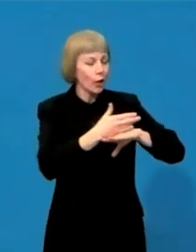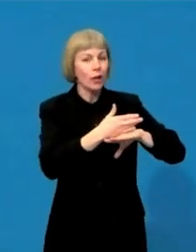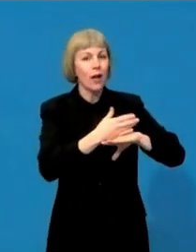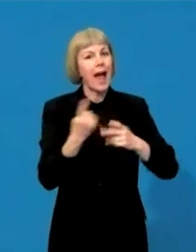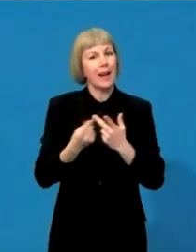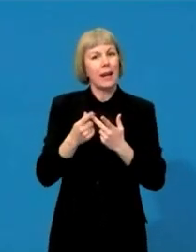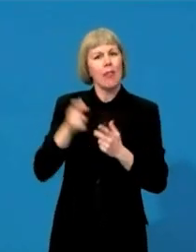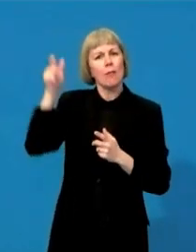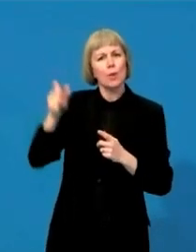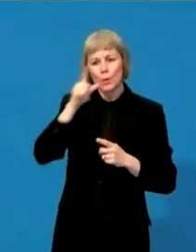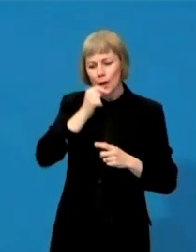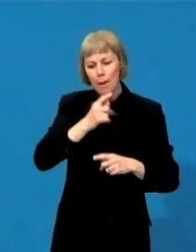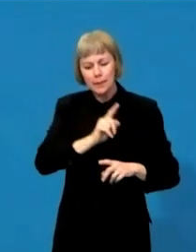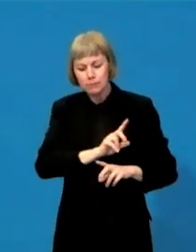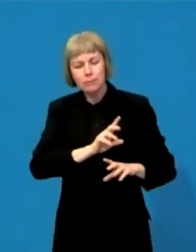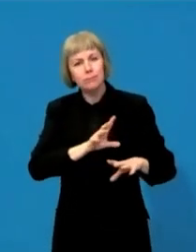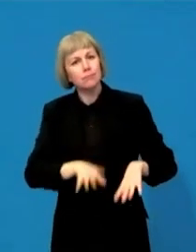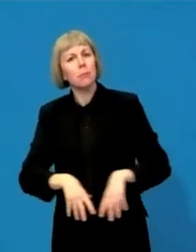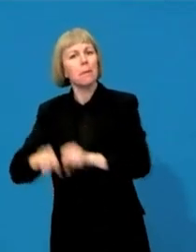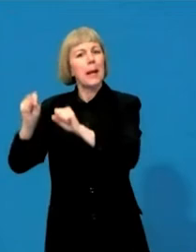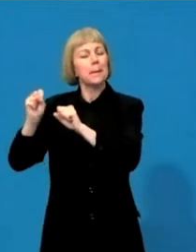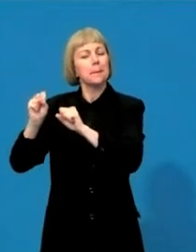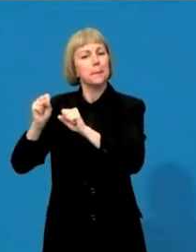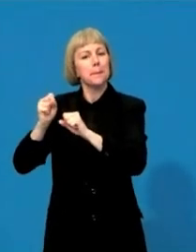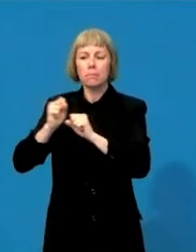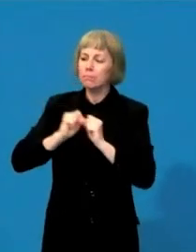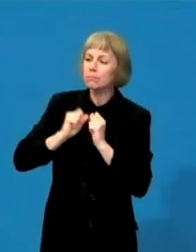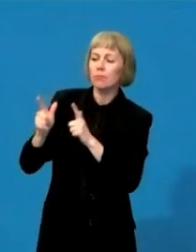the house properly or, you know, do the whole load of washing that's sitting in the